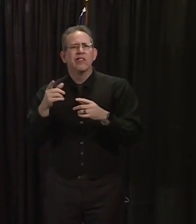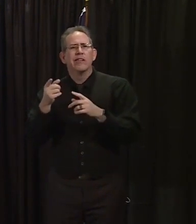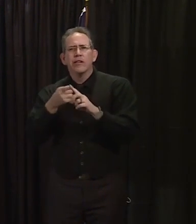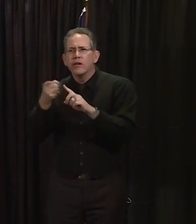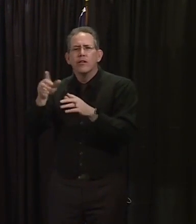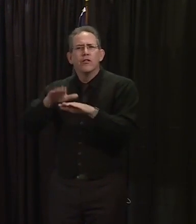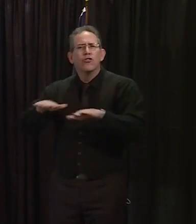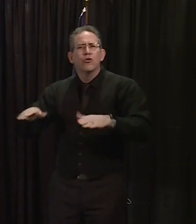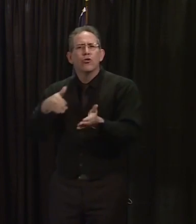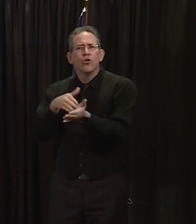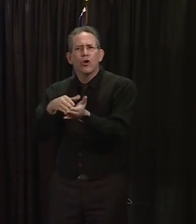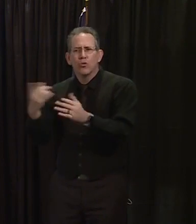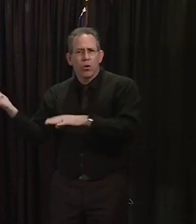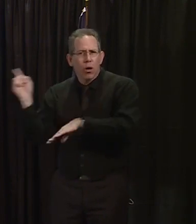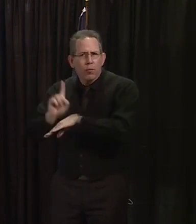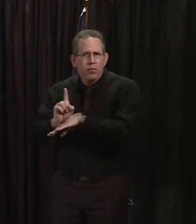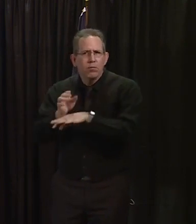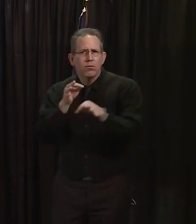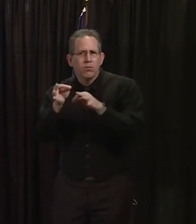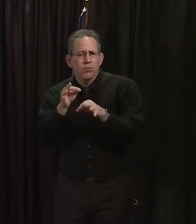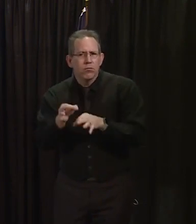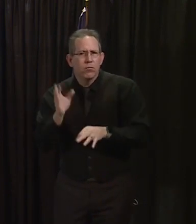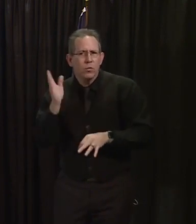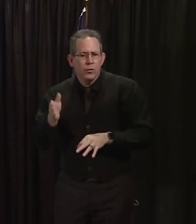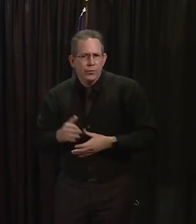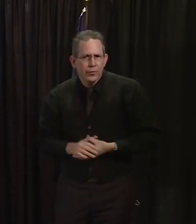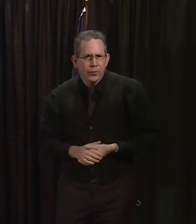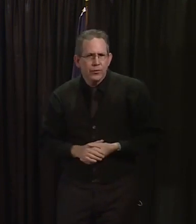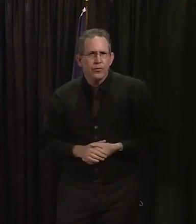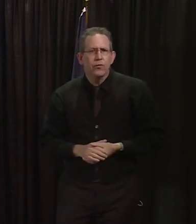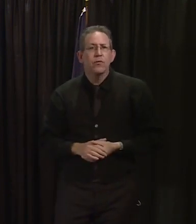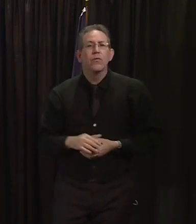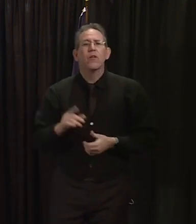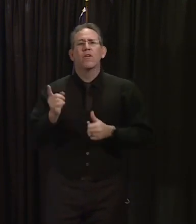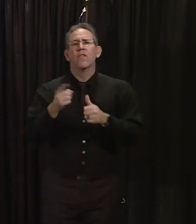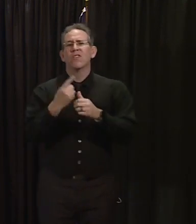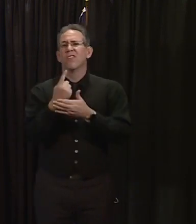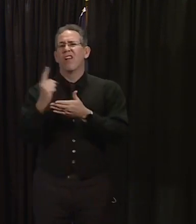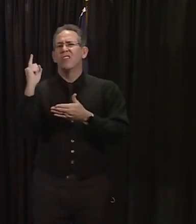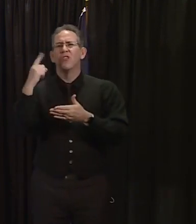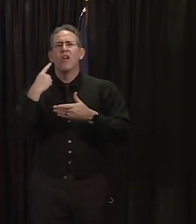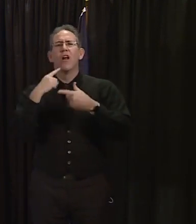First last week I announced a new Vermont partnership with NIH and Amazon